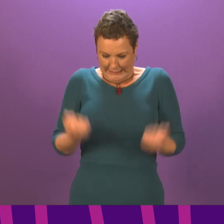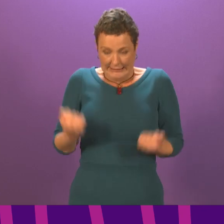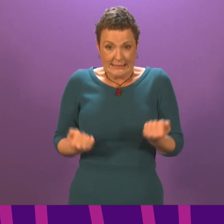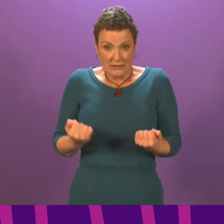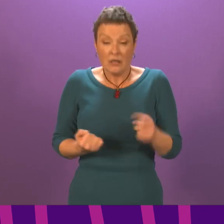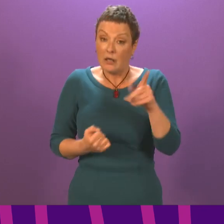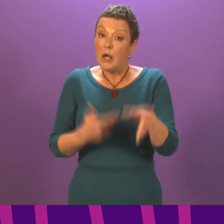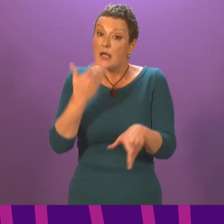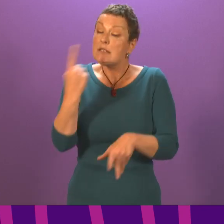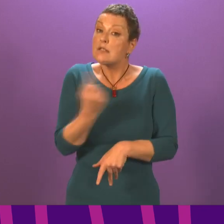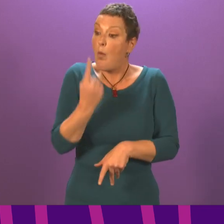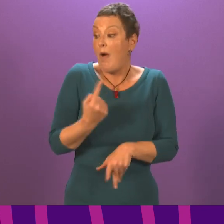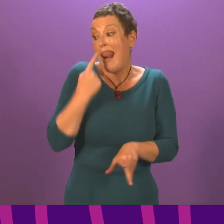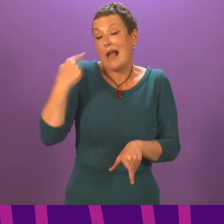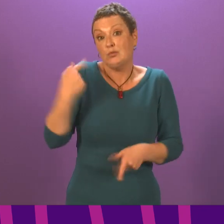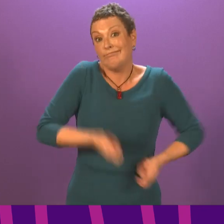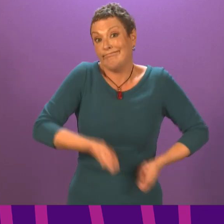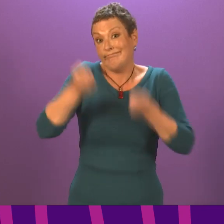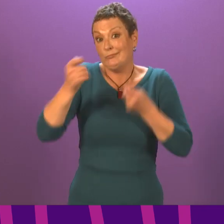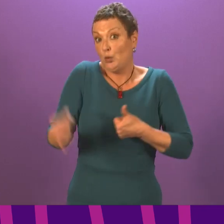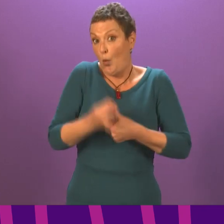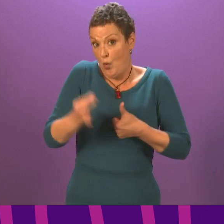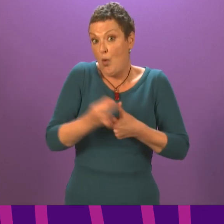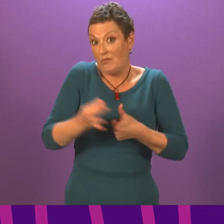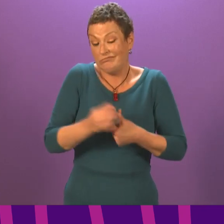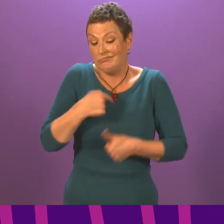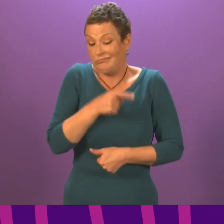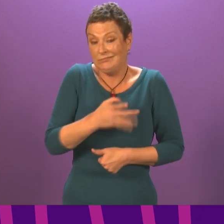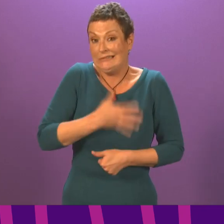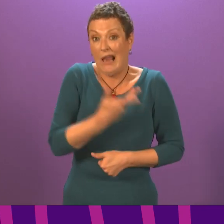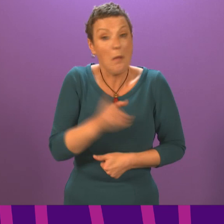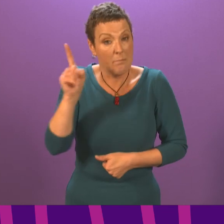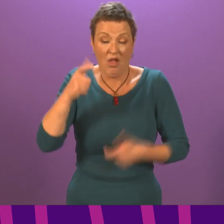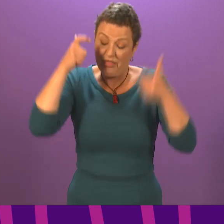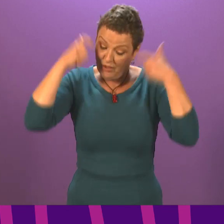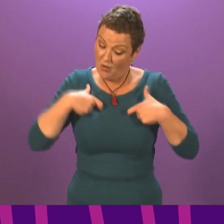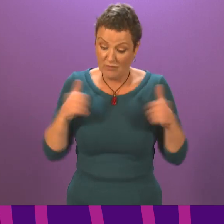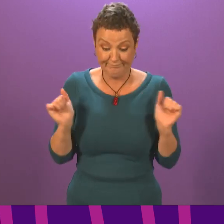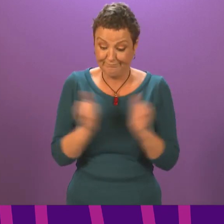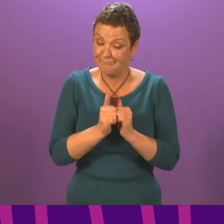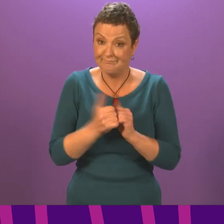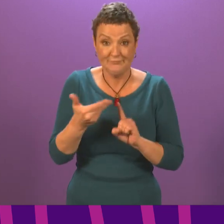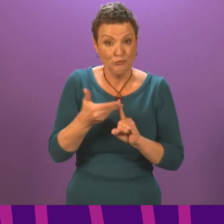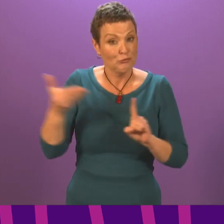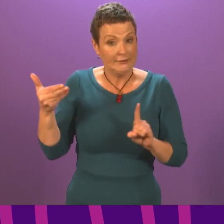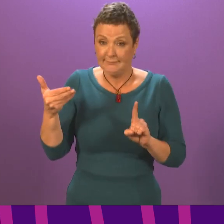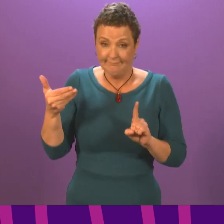challenged in court last week; the opinion of the court recognised the importance of